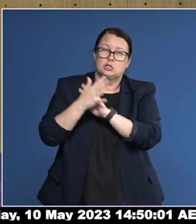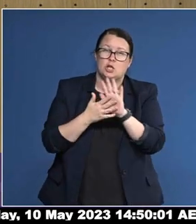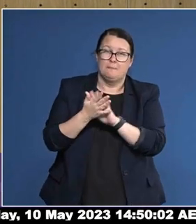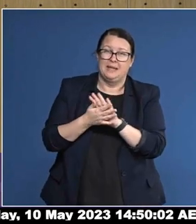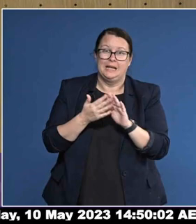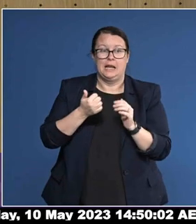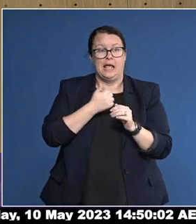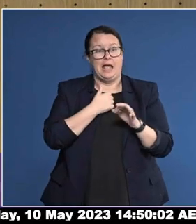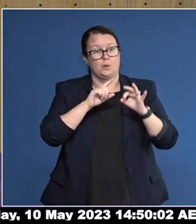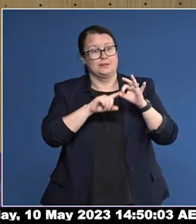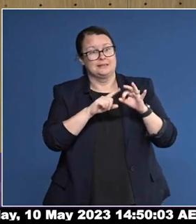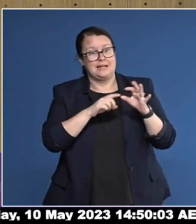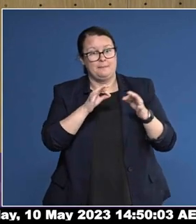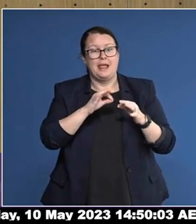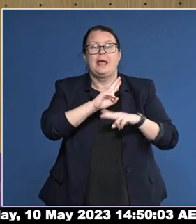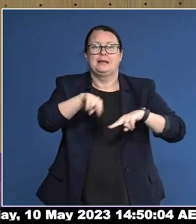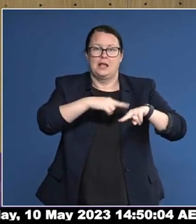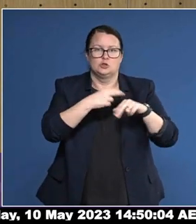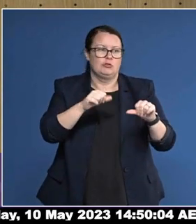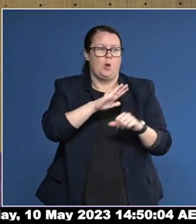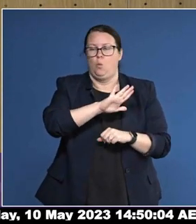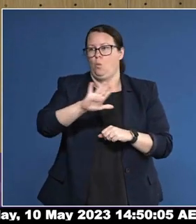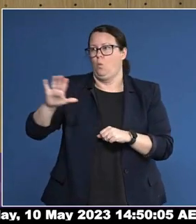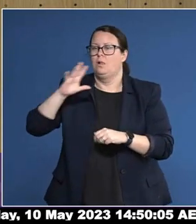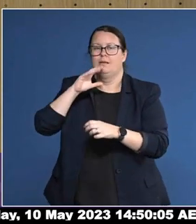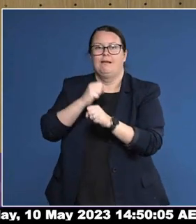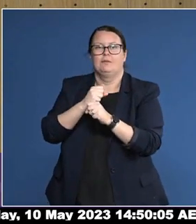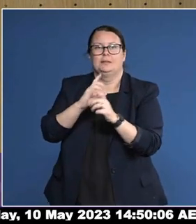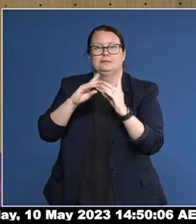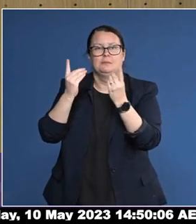the National Strategy now are delivered through departments' Disability Service